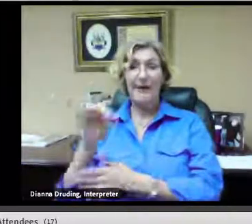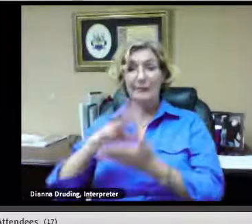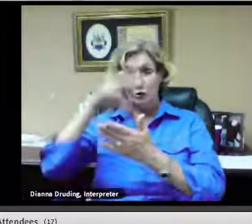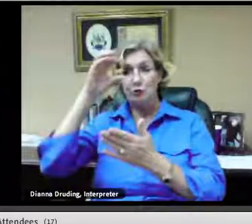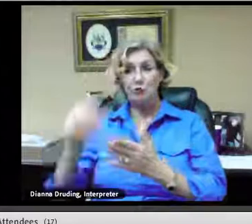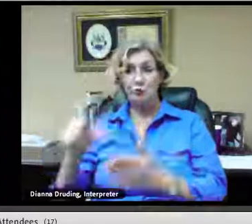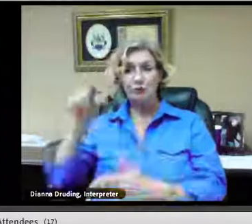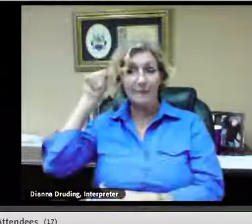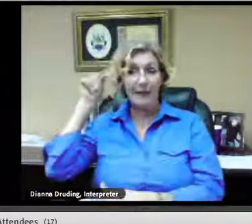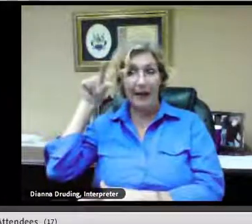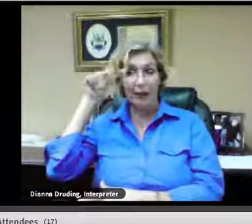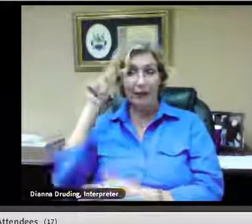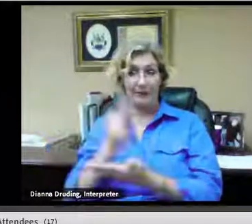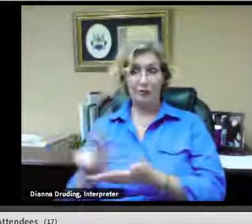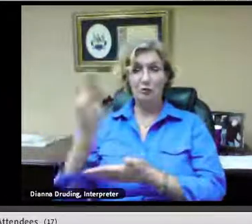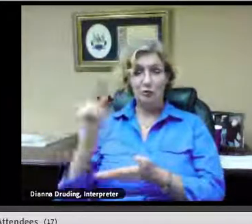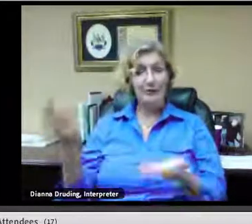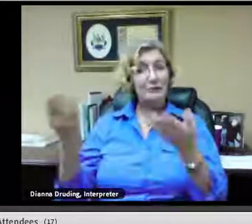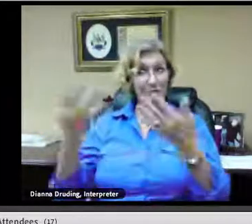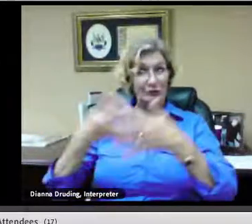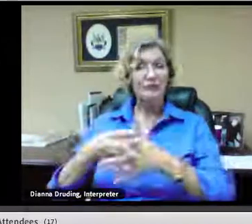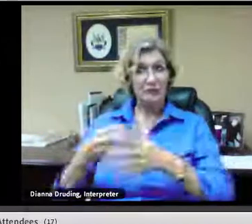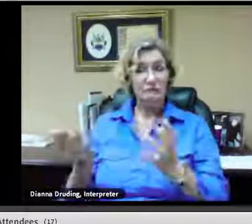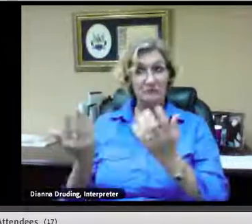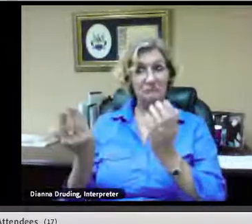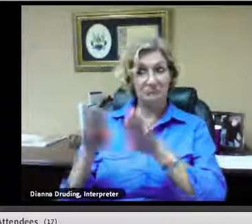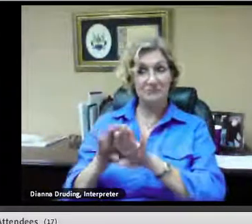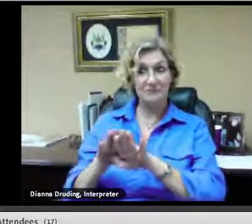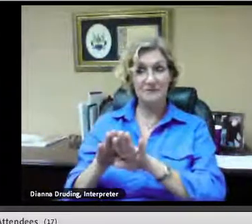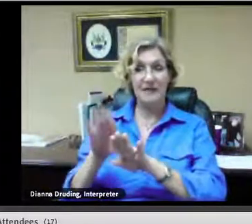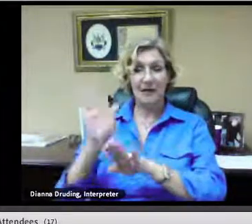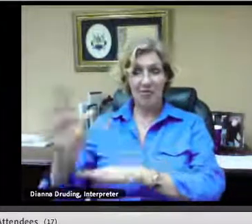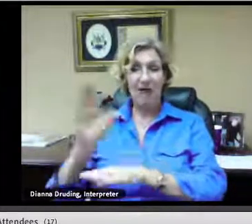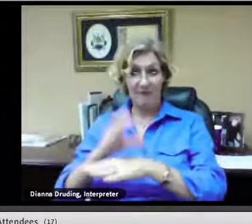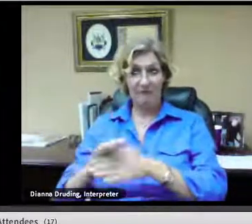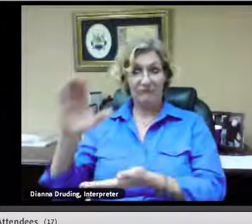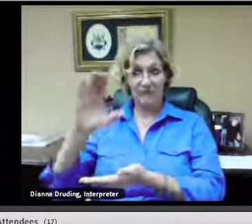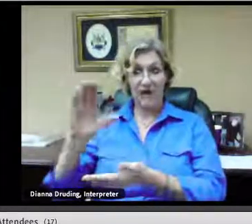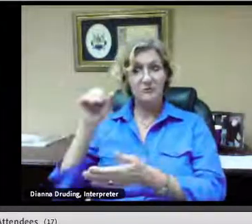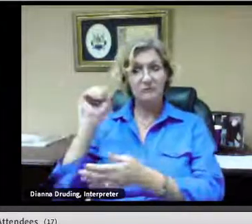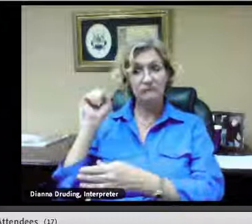demanding a selection of a deaf president. It's a deaf institution.